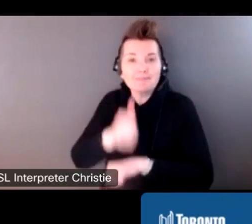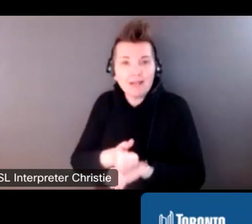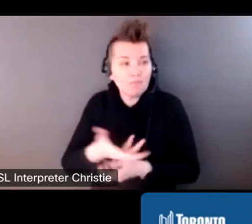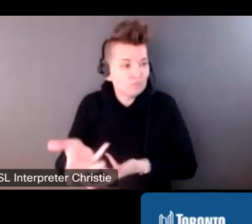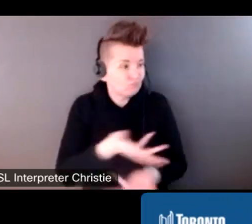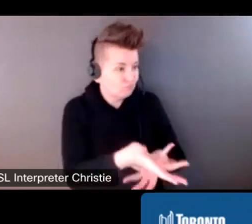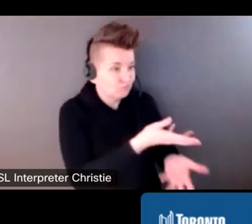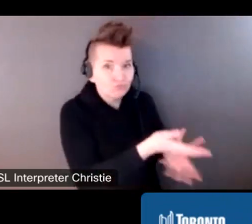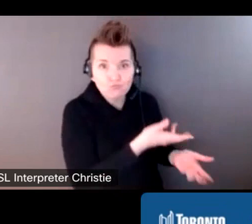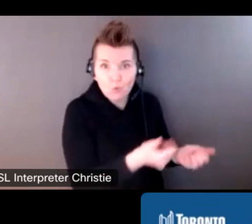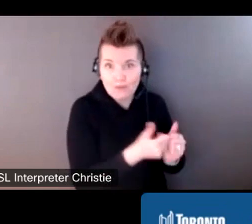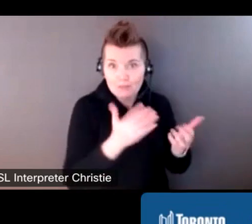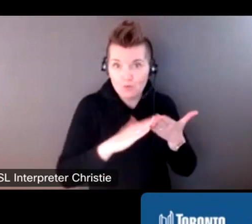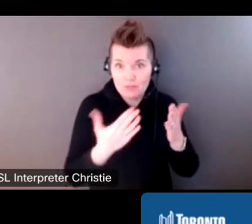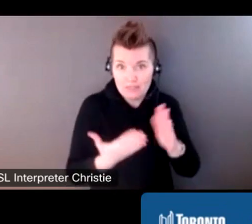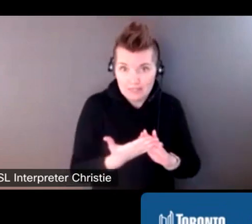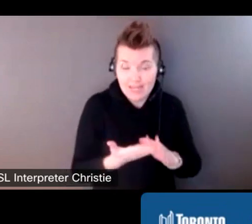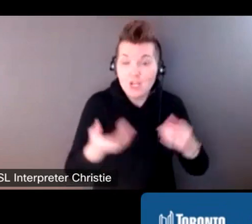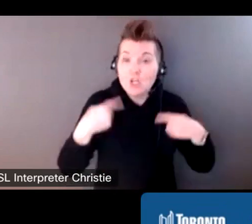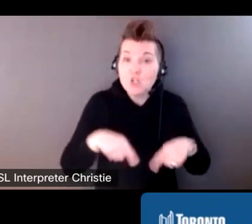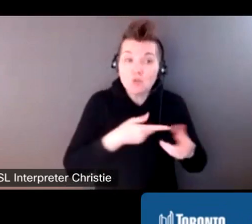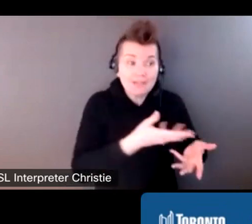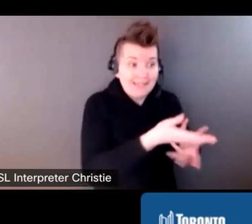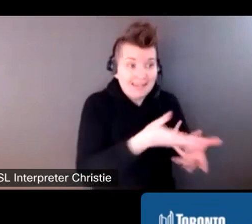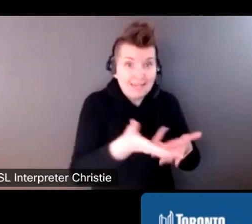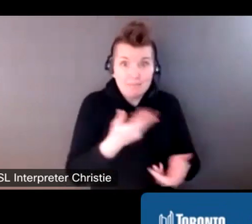One of the key things I learned through the engagement process last year is the critical